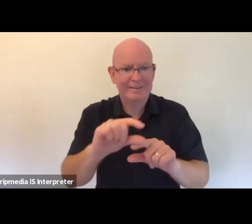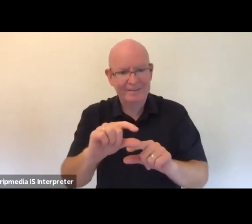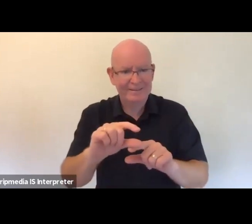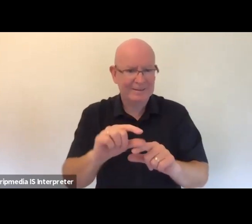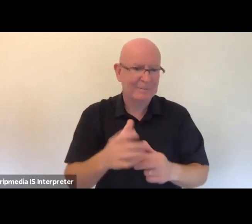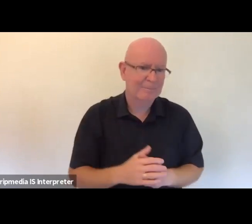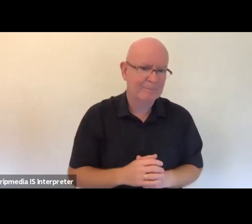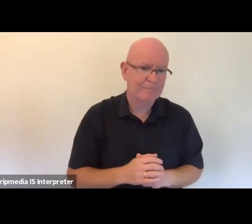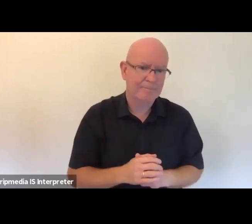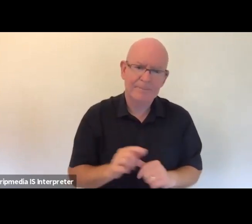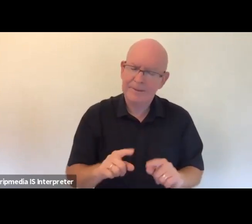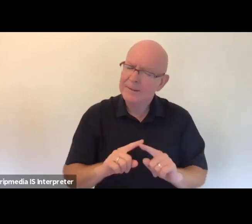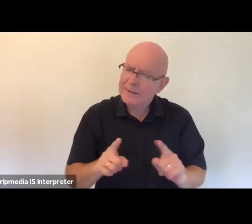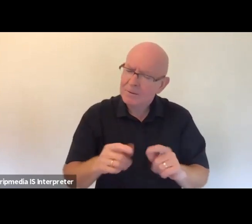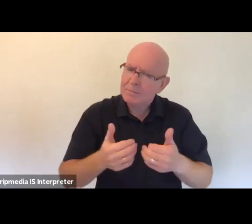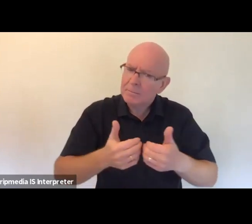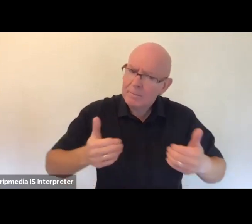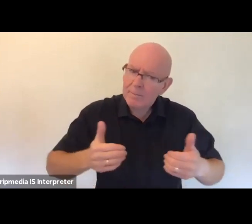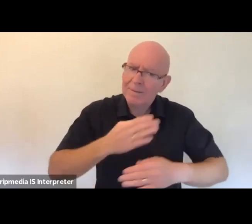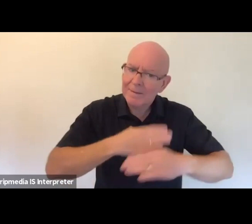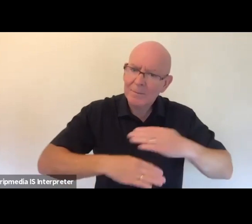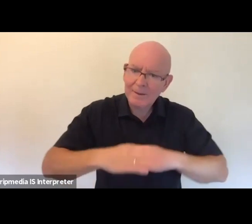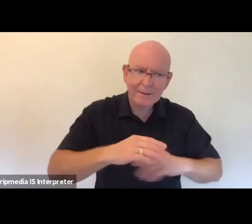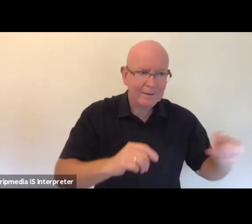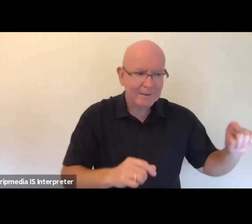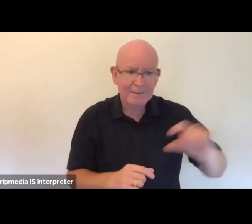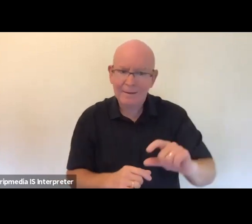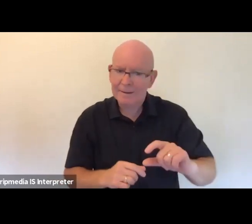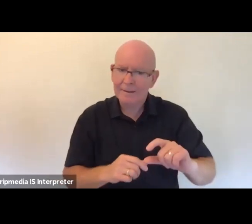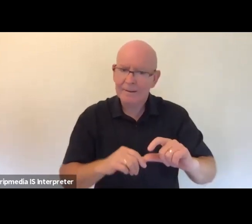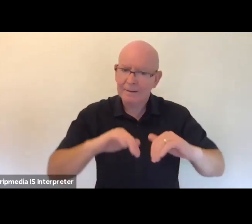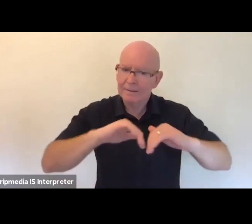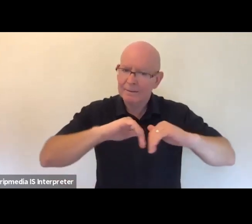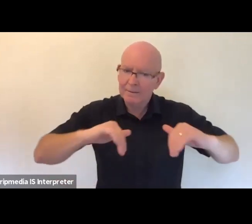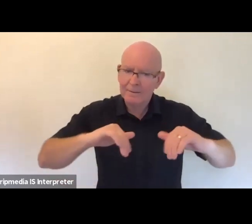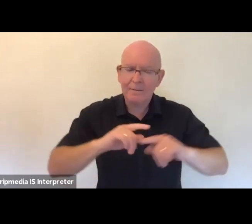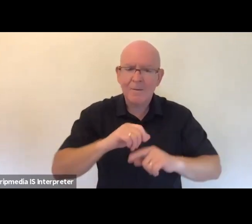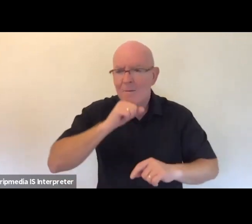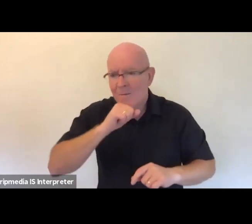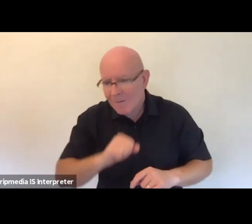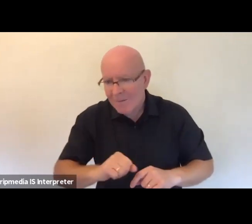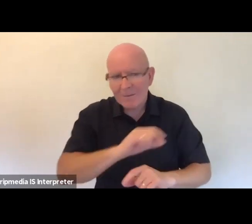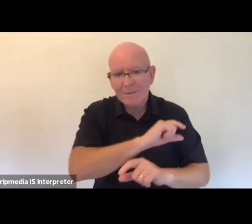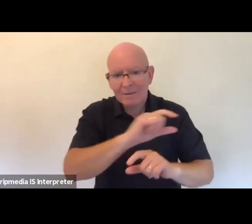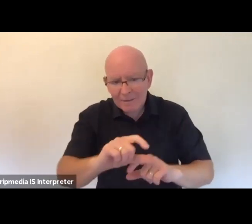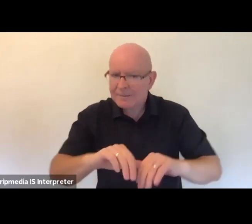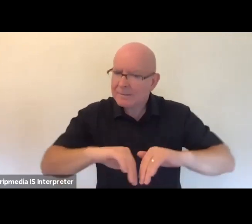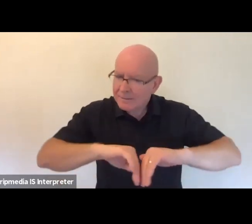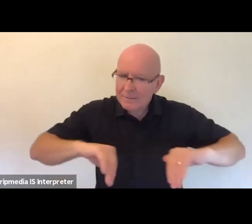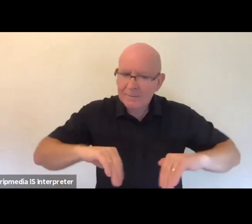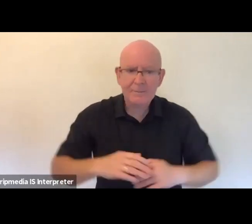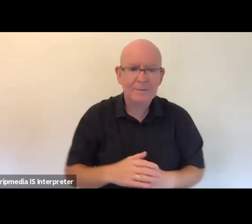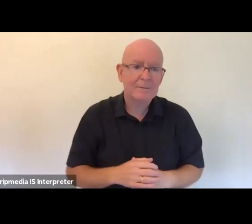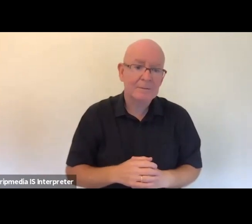So… and people with disability have to be waiting till six months.